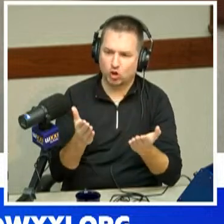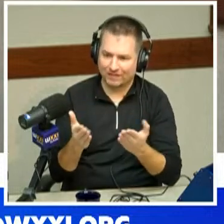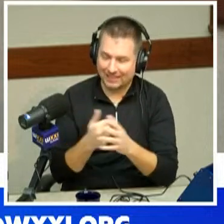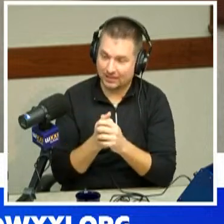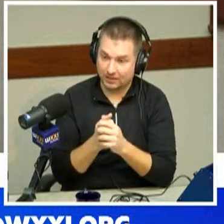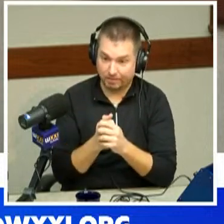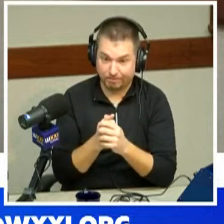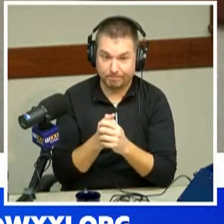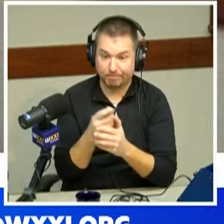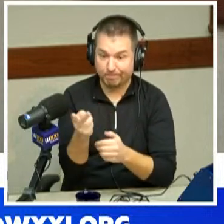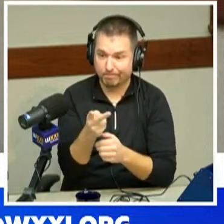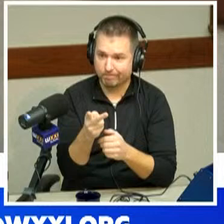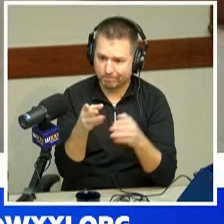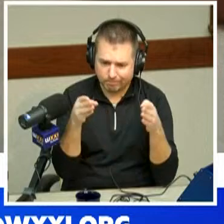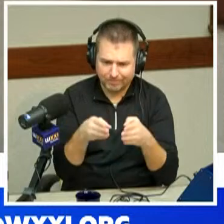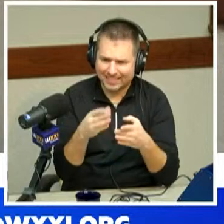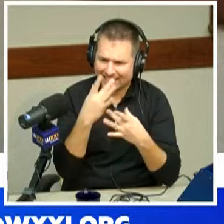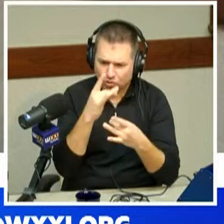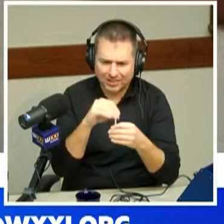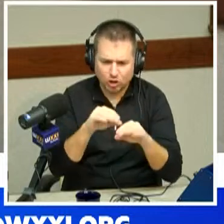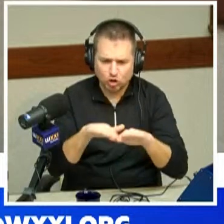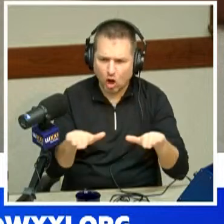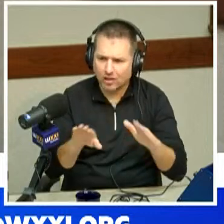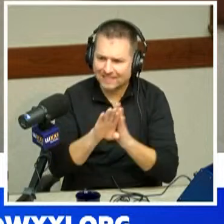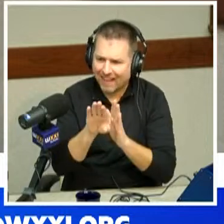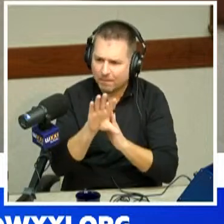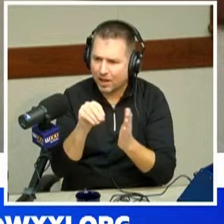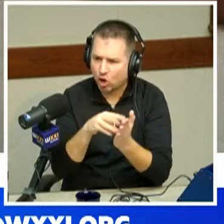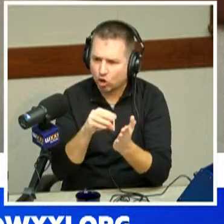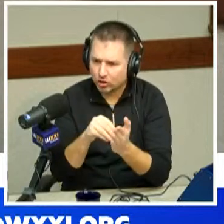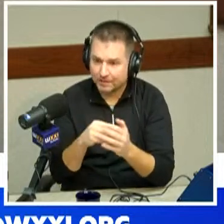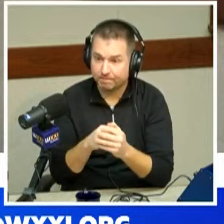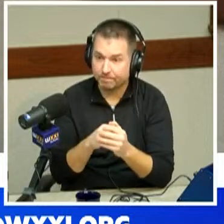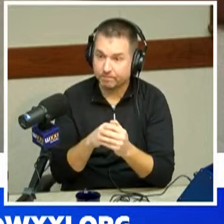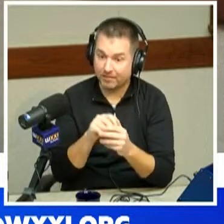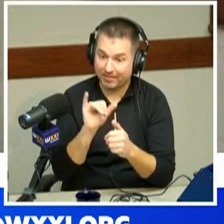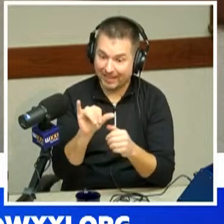both share an interest in childhood development and learning the first five years of a child's